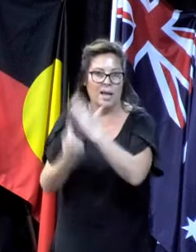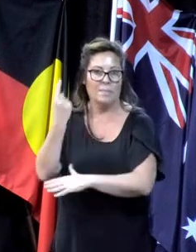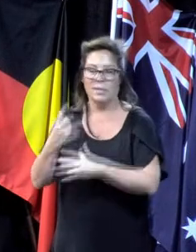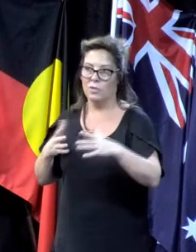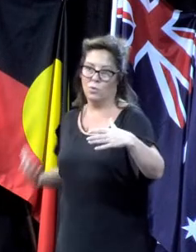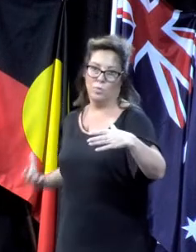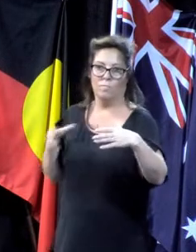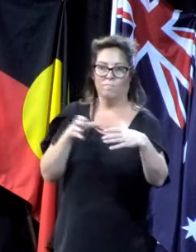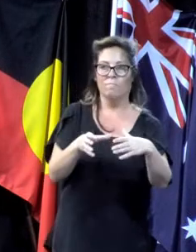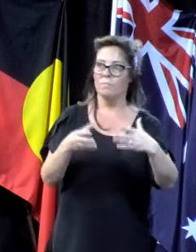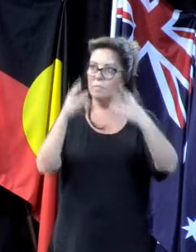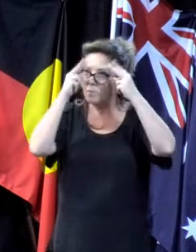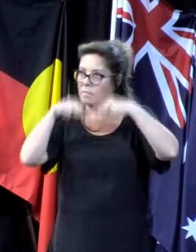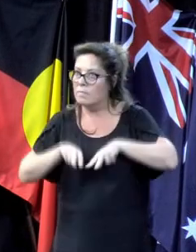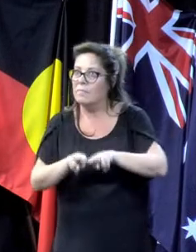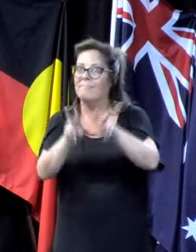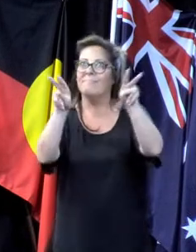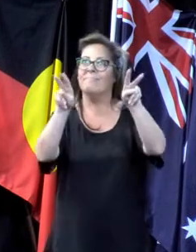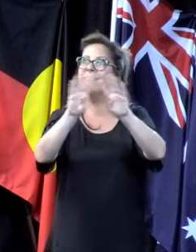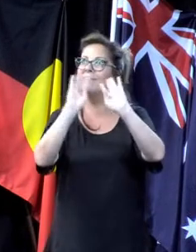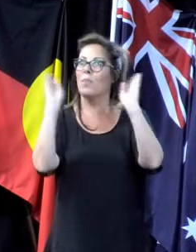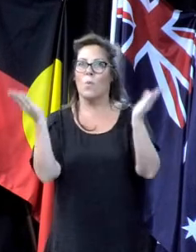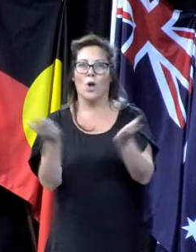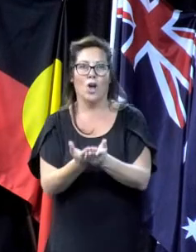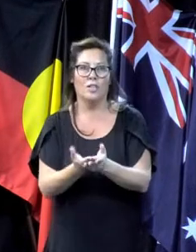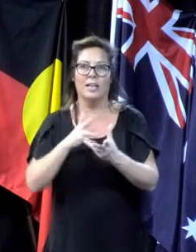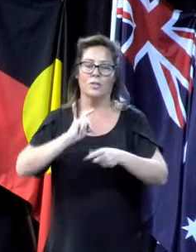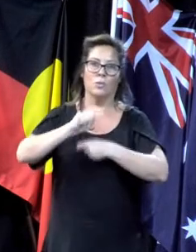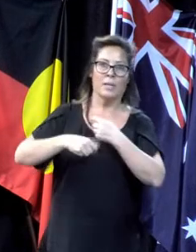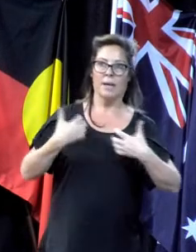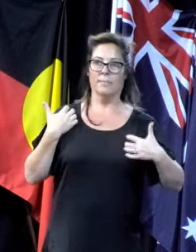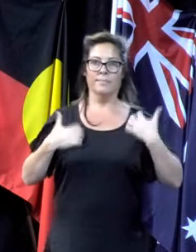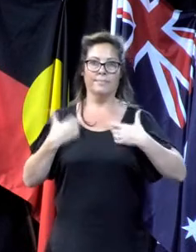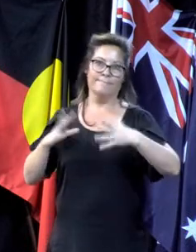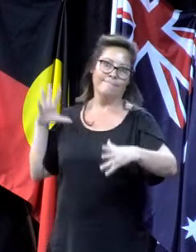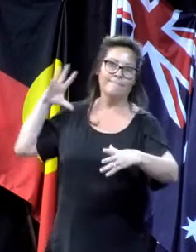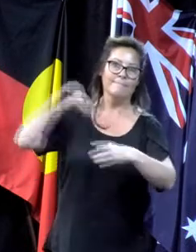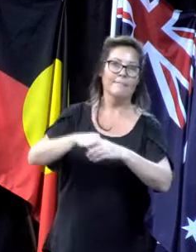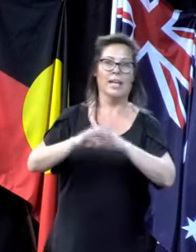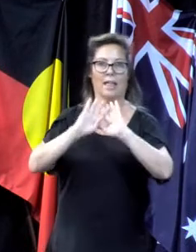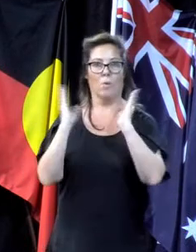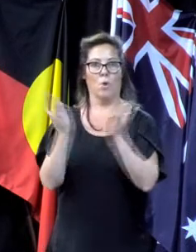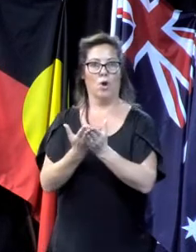and become active citizens in the true sense of the world in that they had been exposed to a diverse group of people